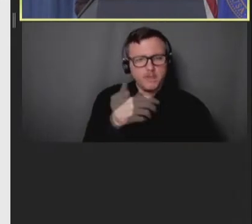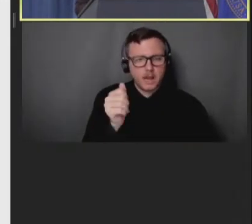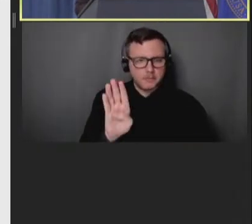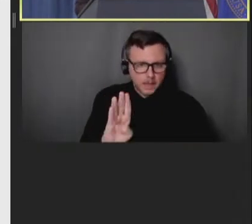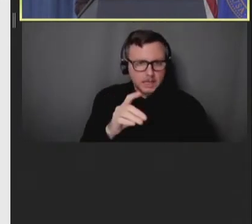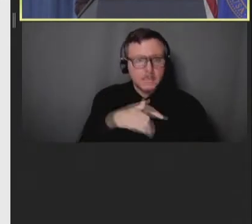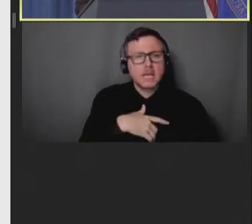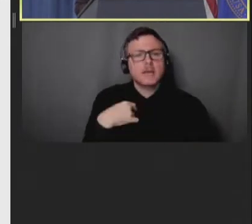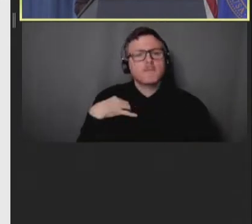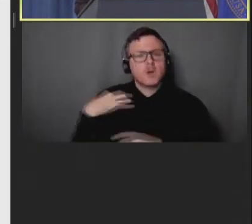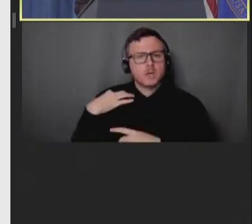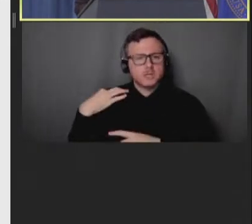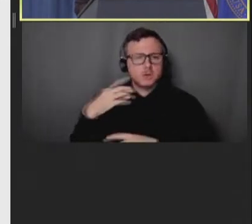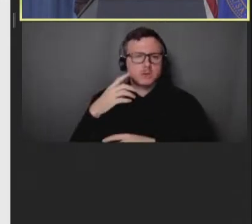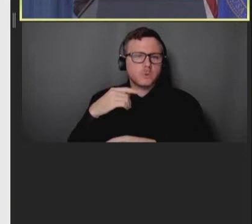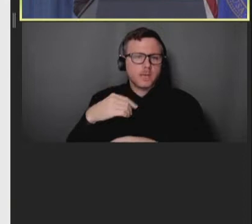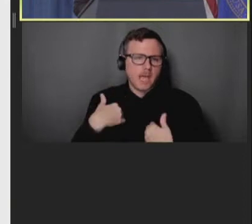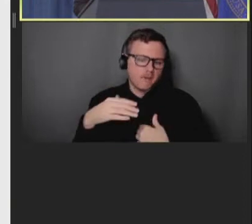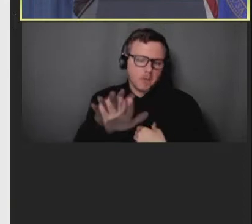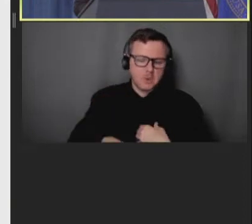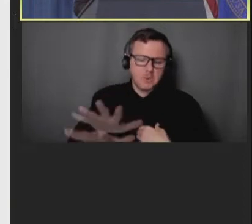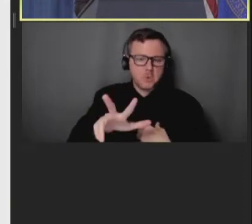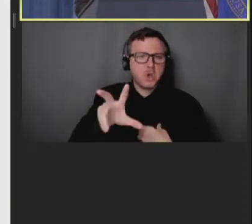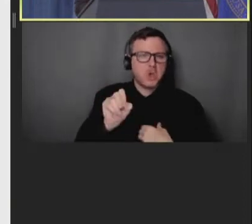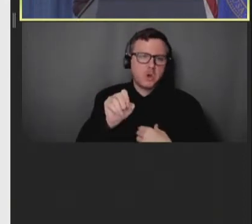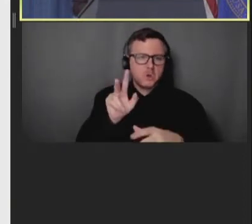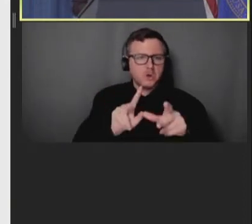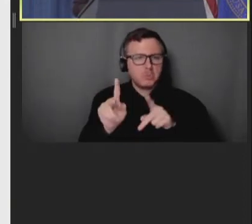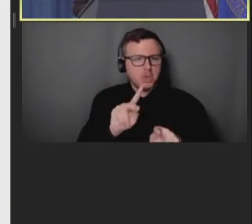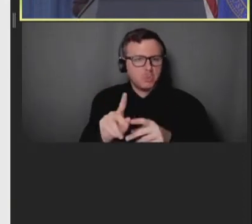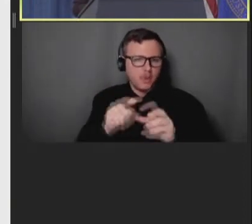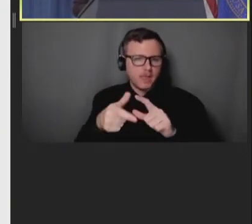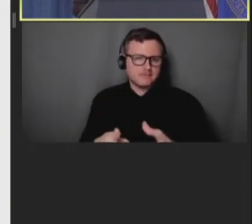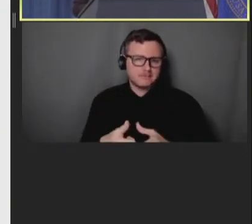confirmatory live viral neutralization antibody data that I'll report.